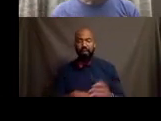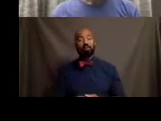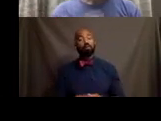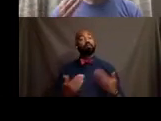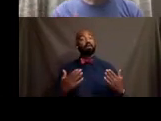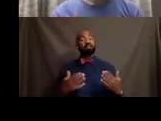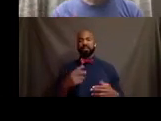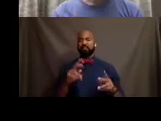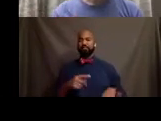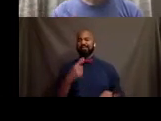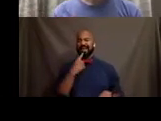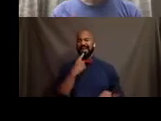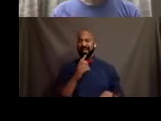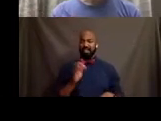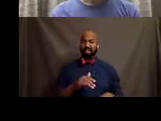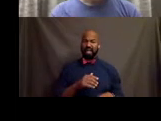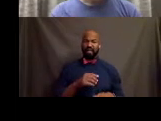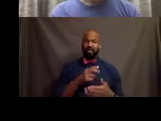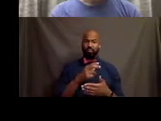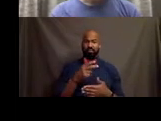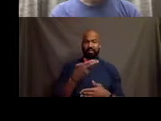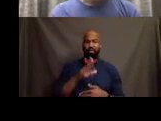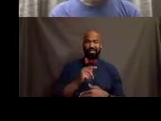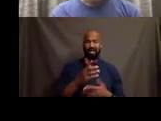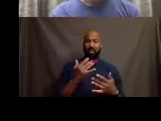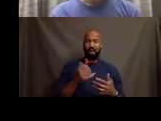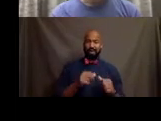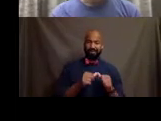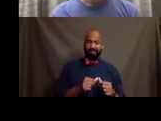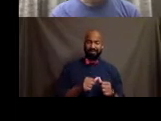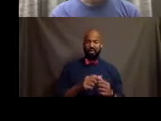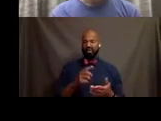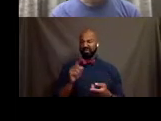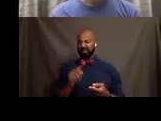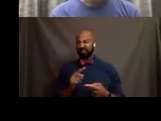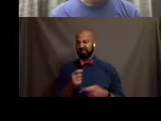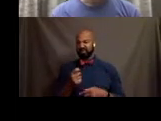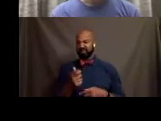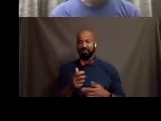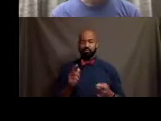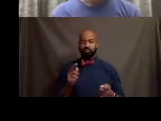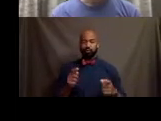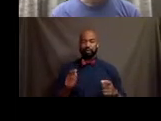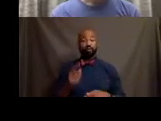But you can see the list on the left side of your screen, including changes with your skin and acne,